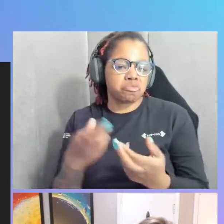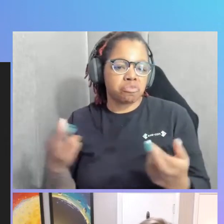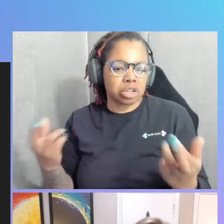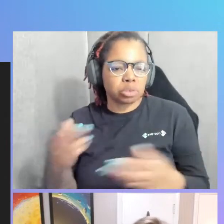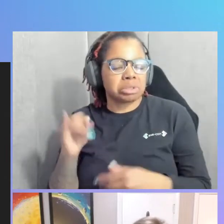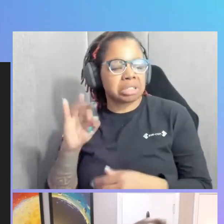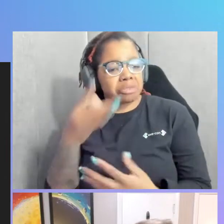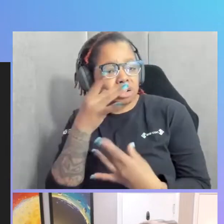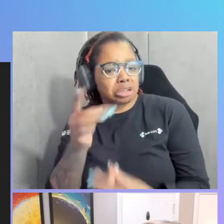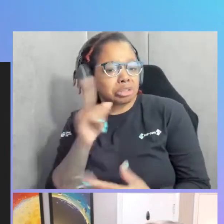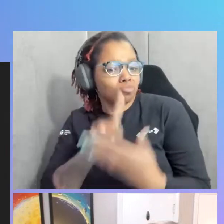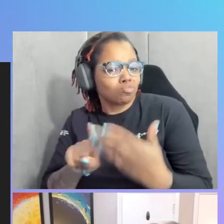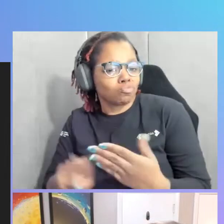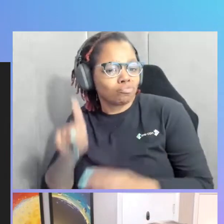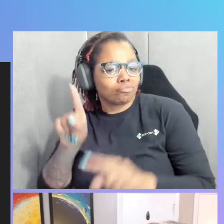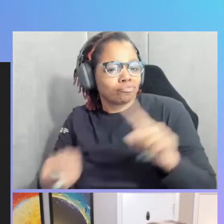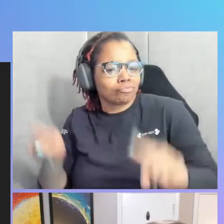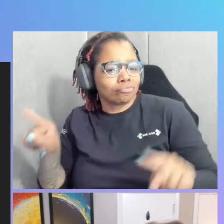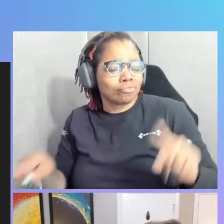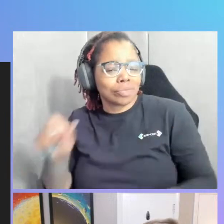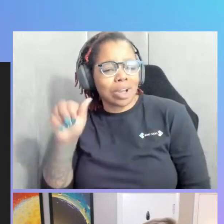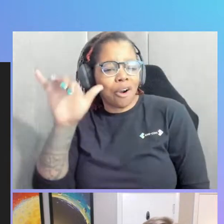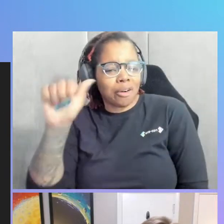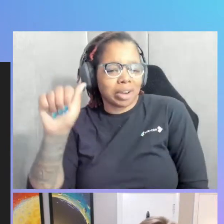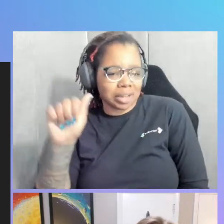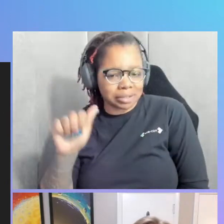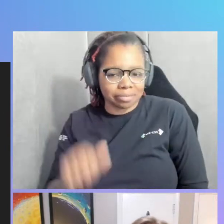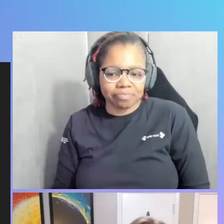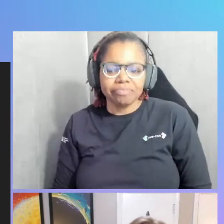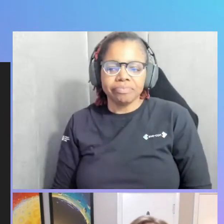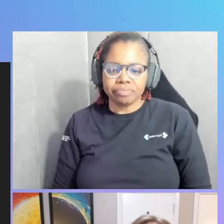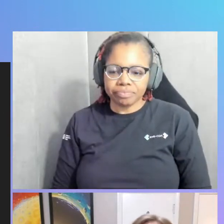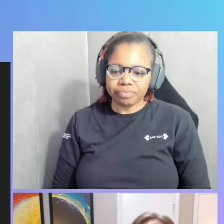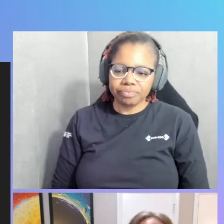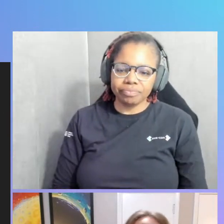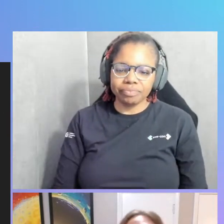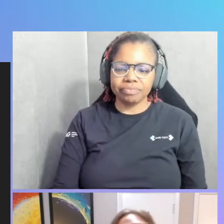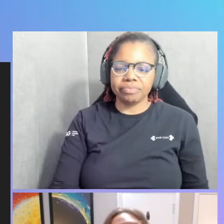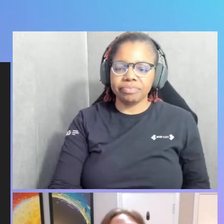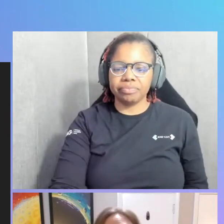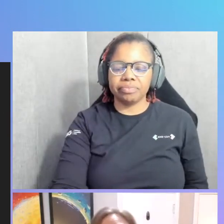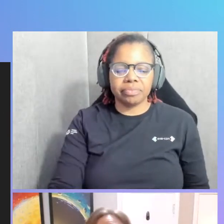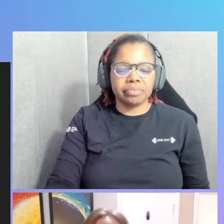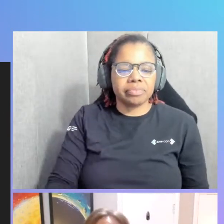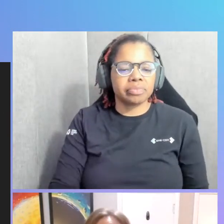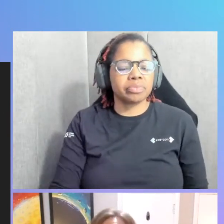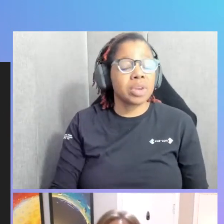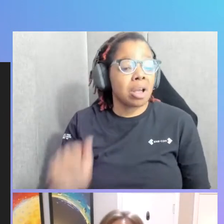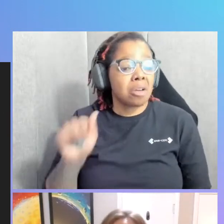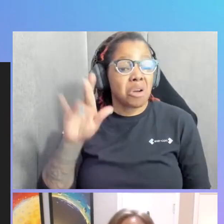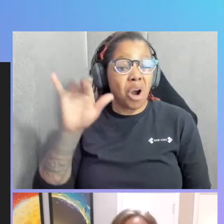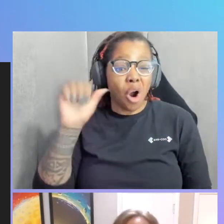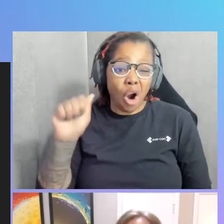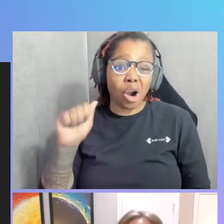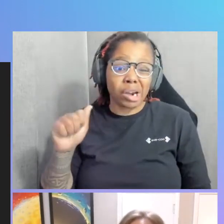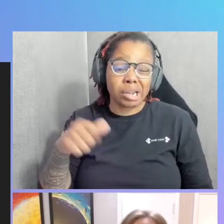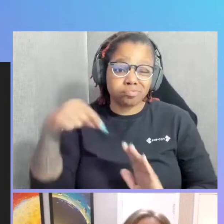in exploring those different Aria attributes. So Aria is a